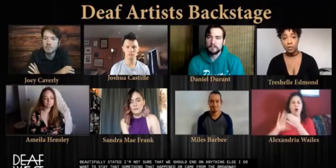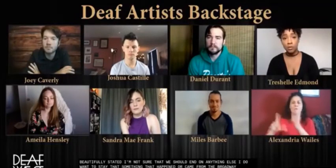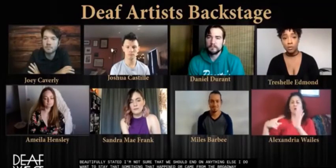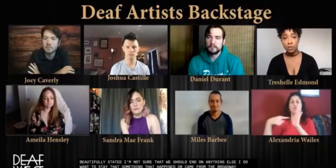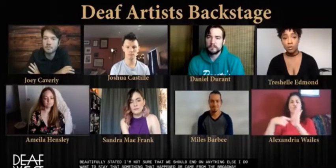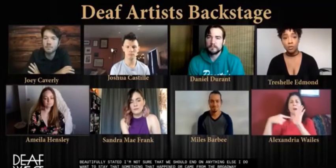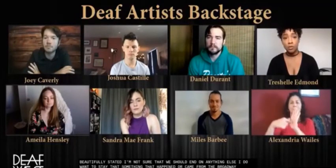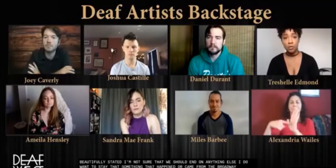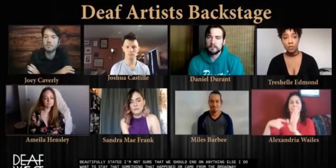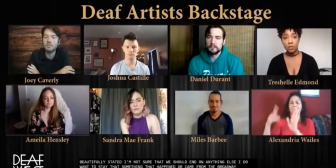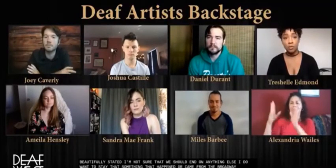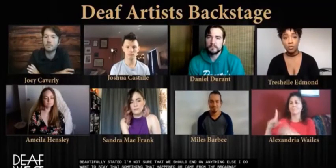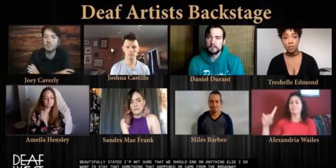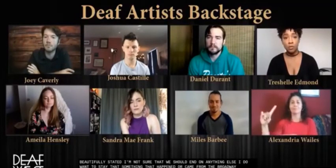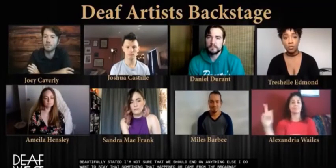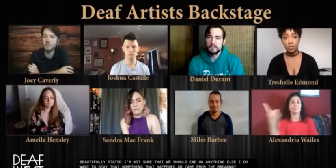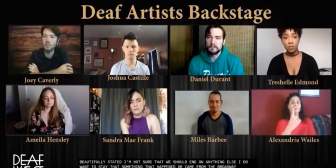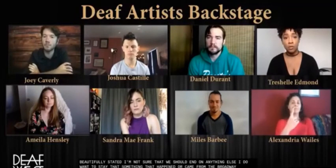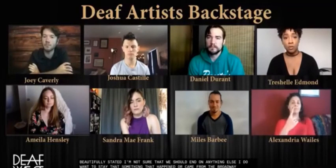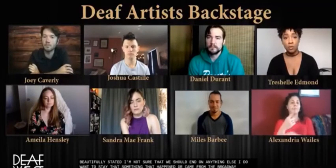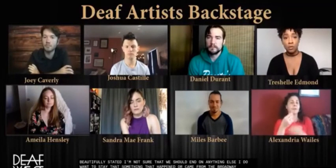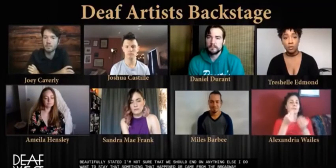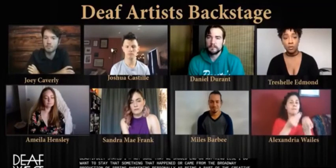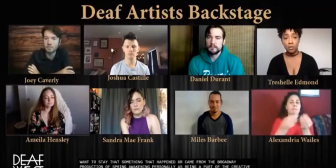There is the executive choreographer.